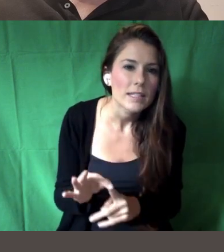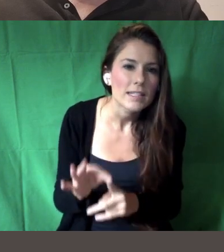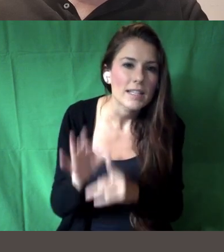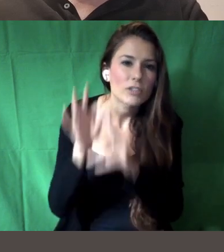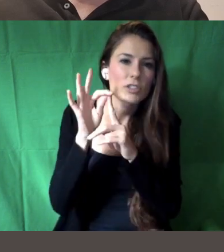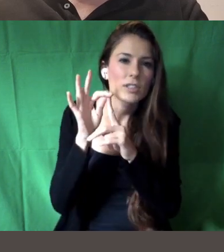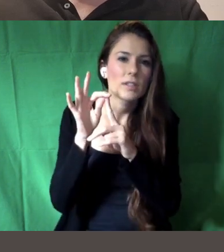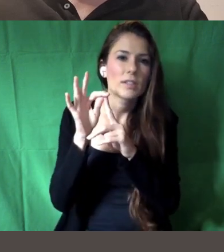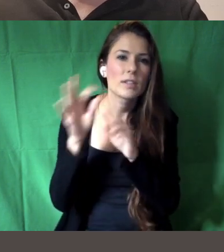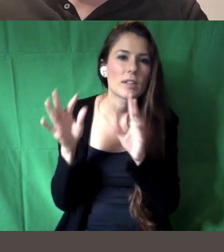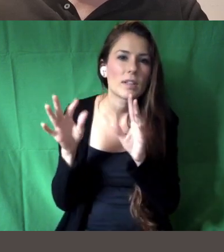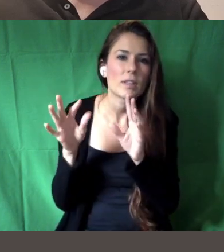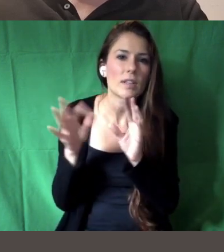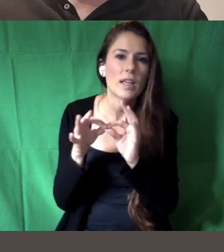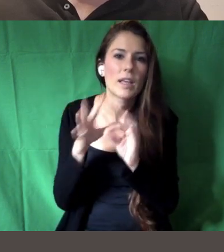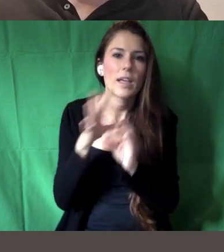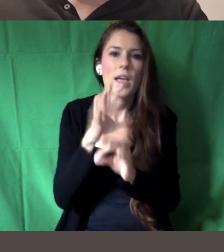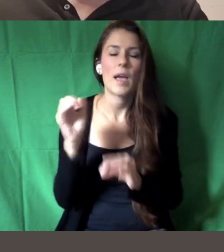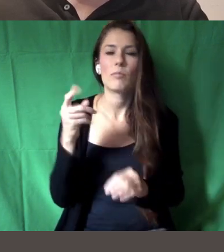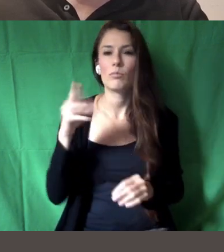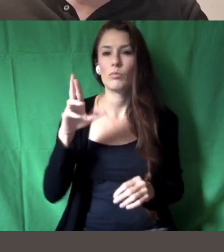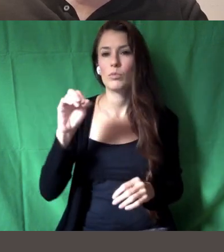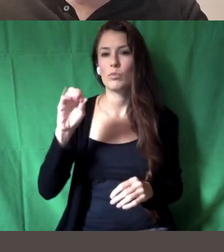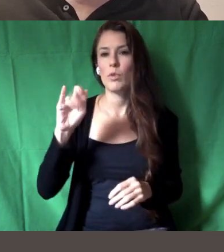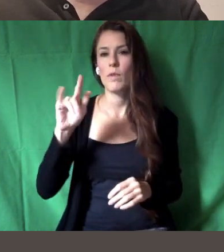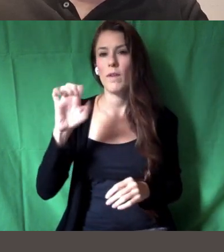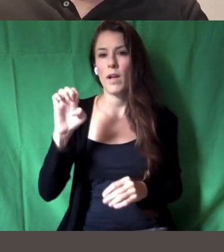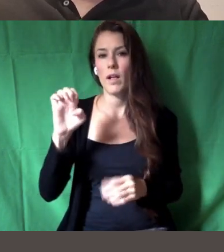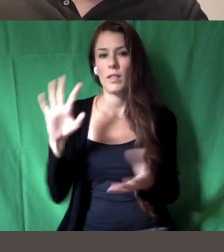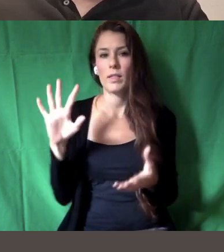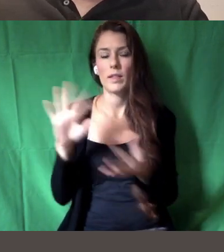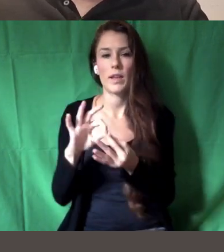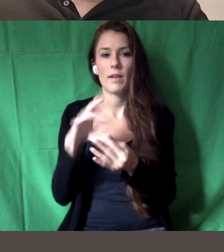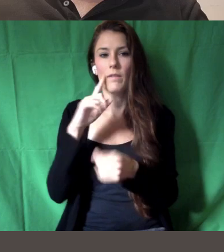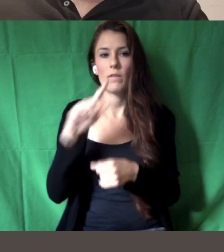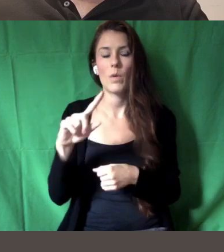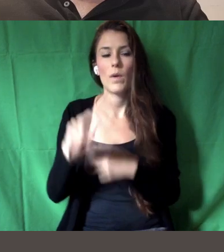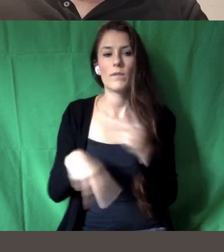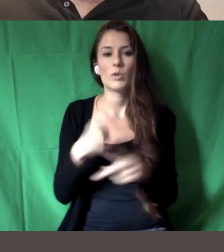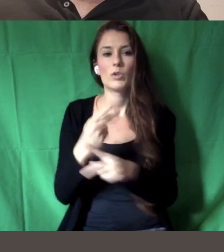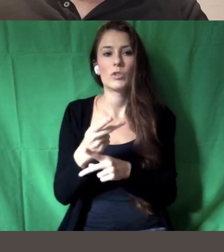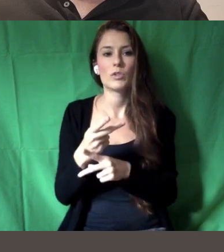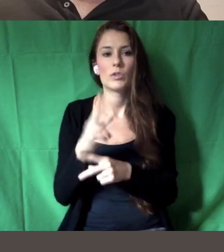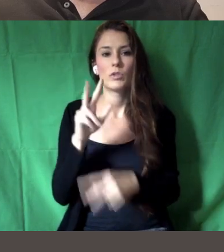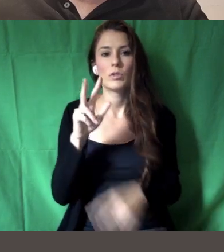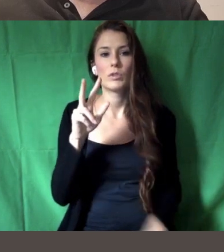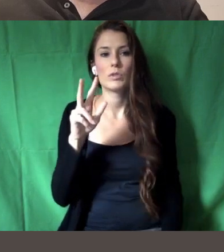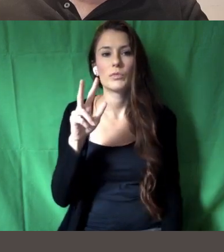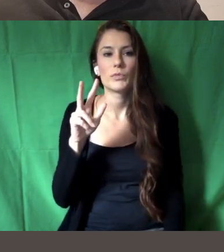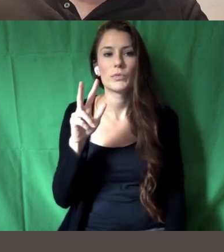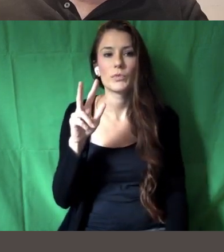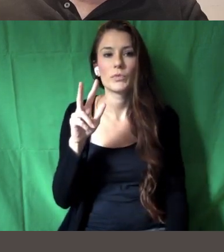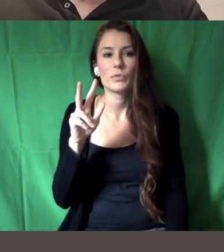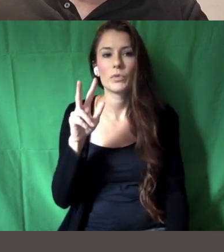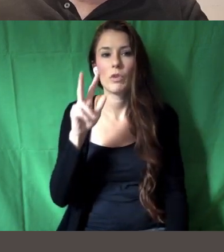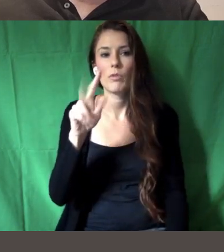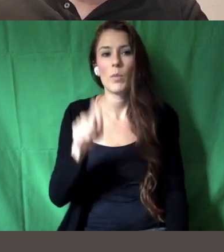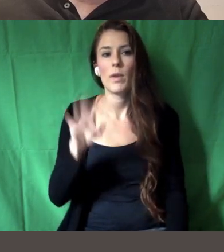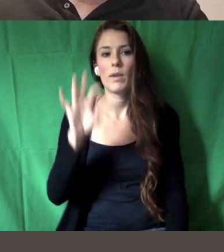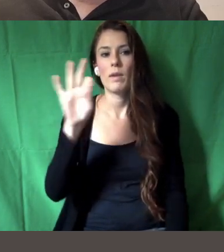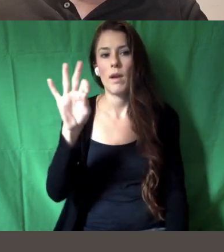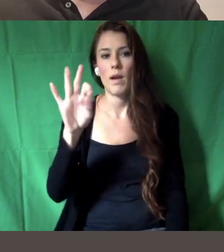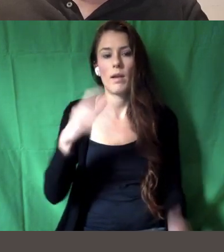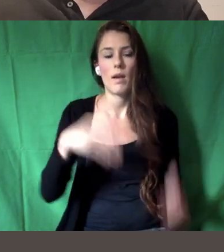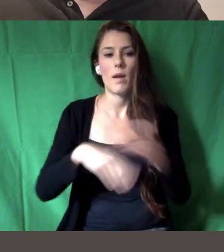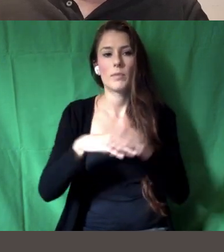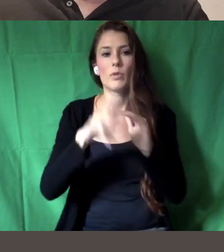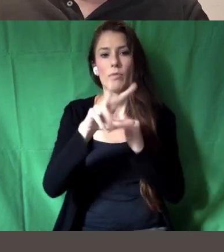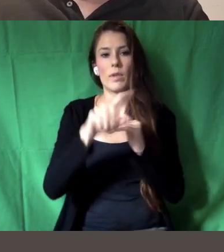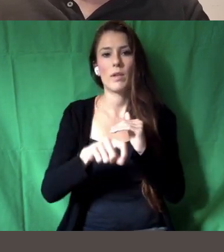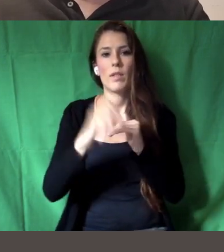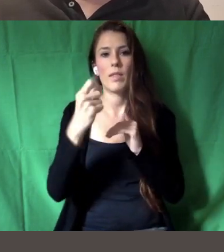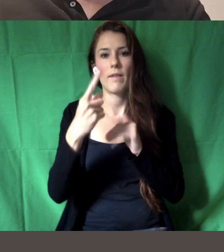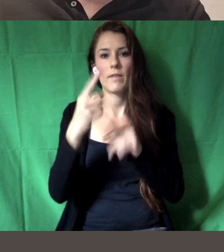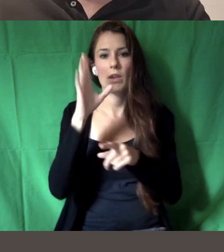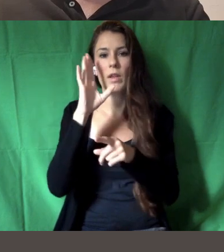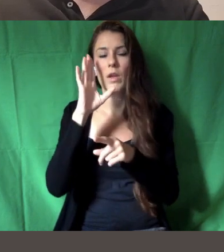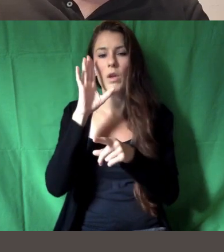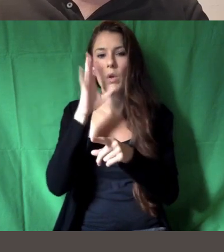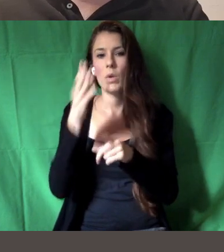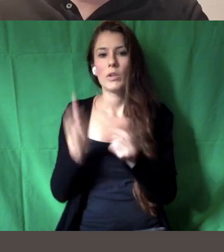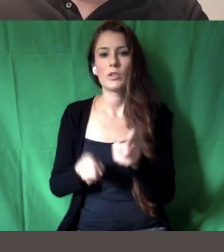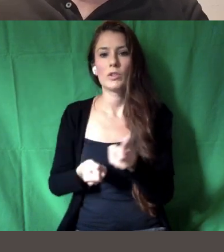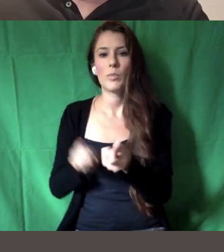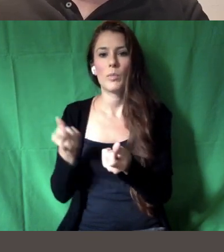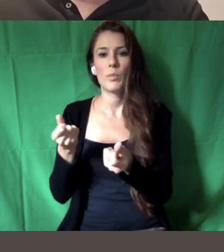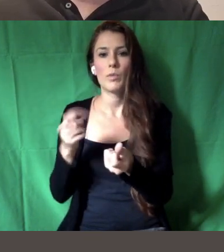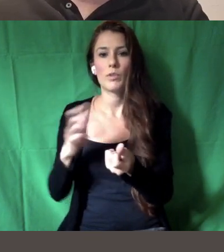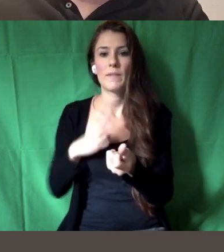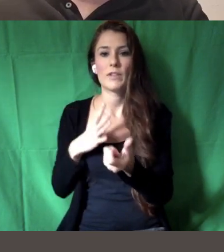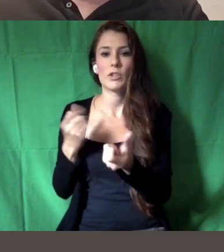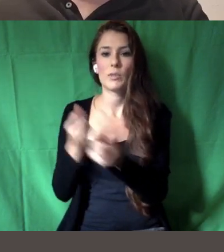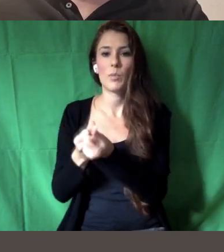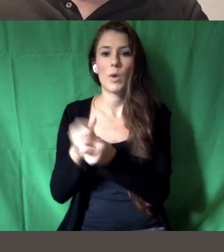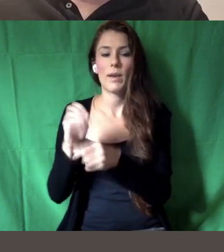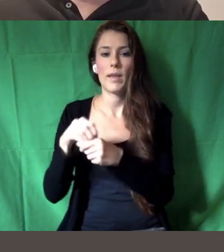parallel programming and profiling. For version 3.9 up to 3.11, there is an official support